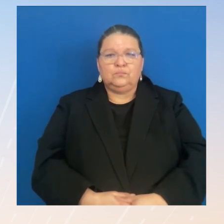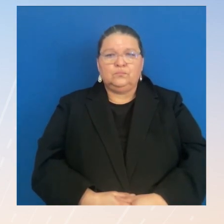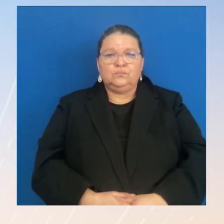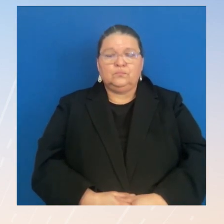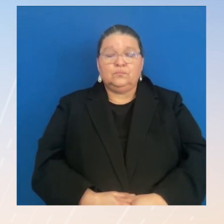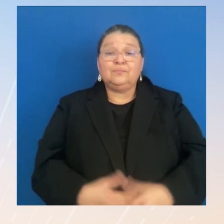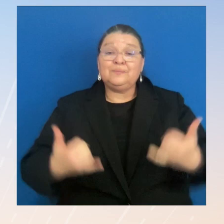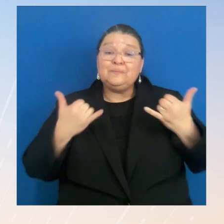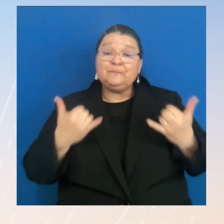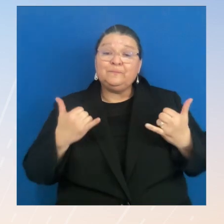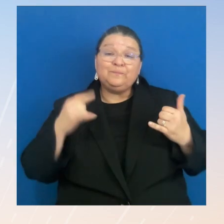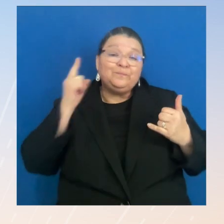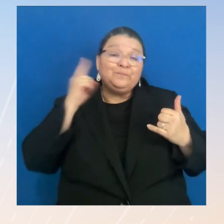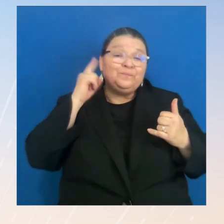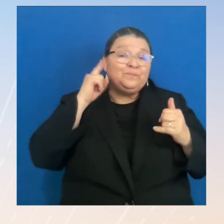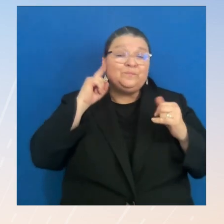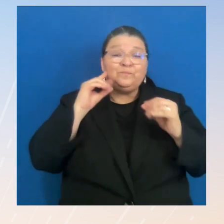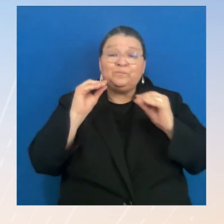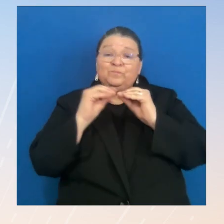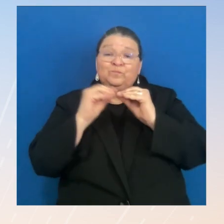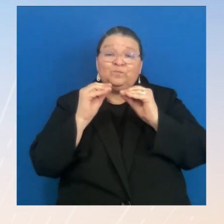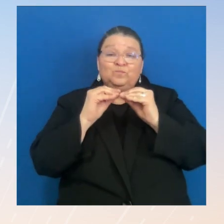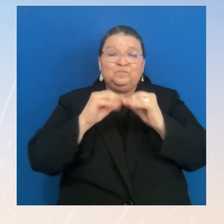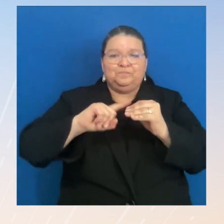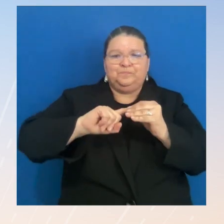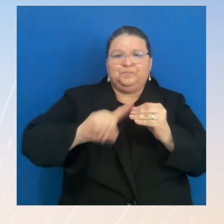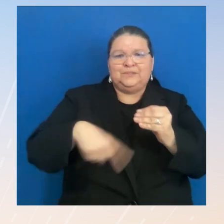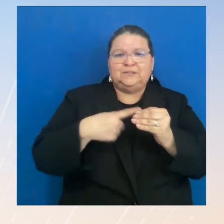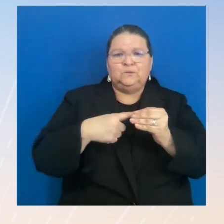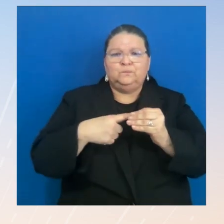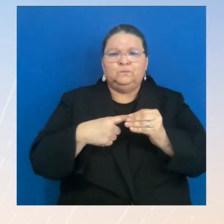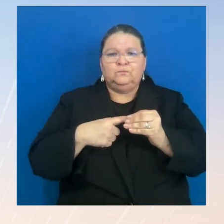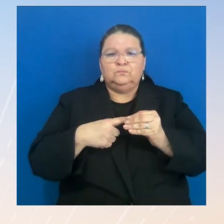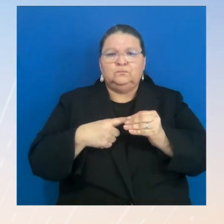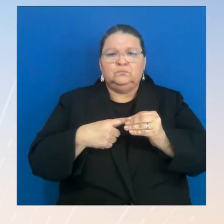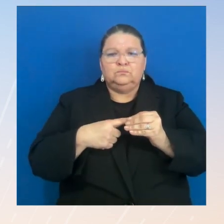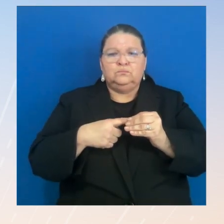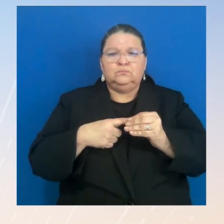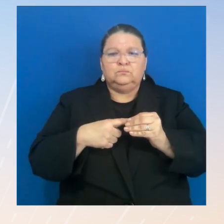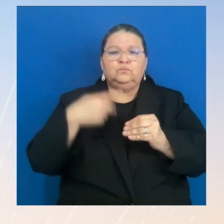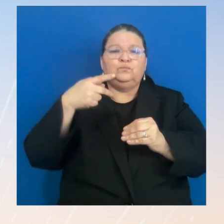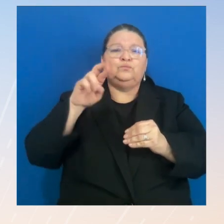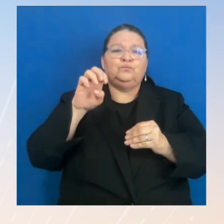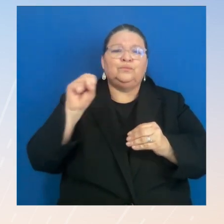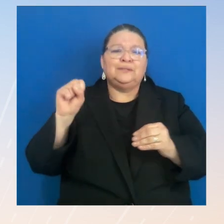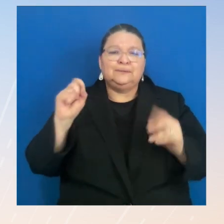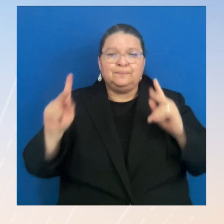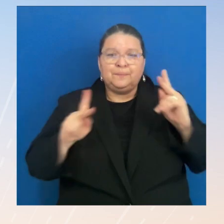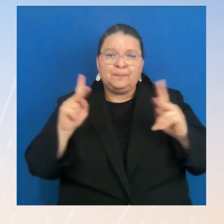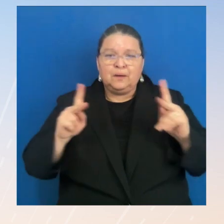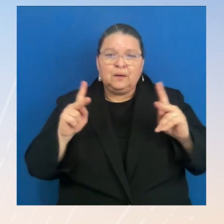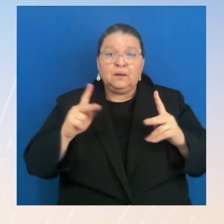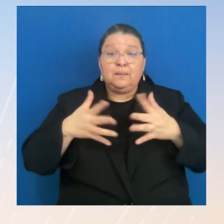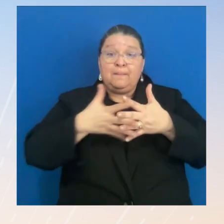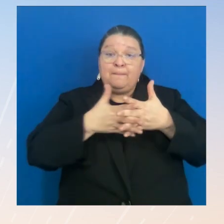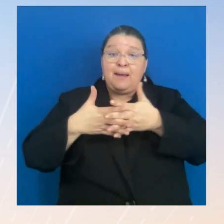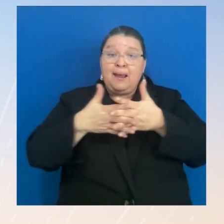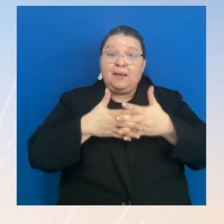The Press: Sorry, will the President himself address the deaths of Americans who have -- American journalists who have been killed or injured in Ukraine?